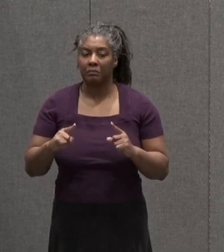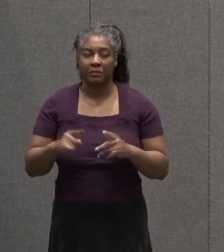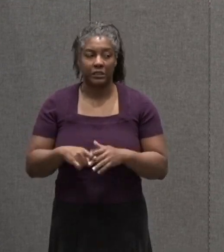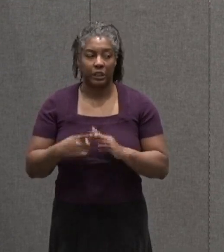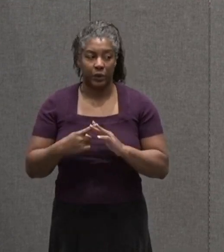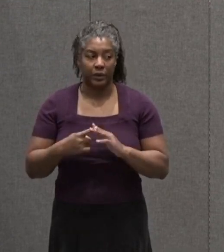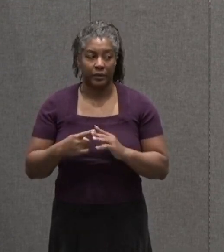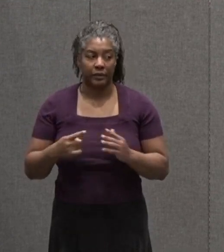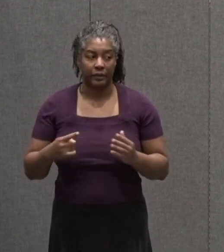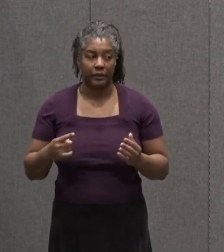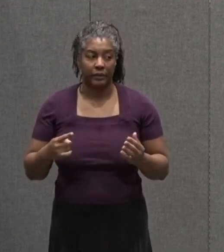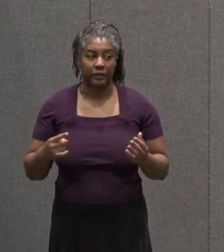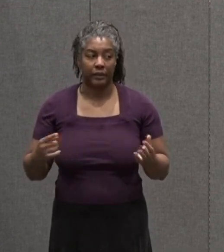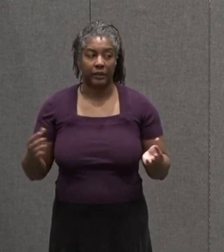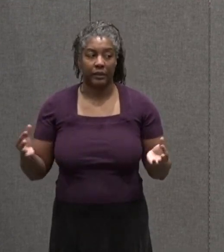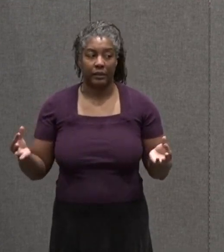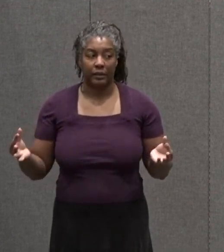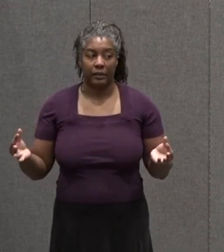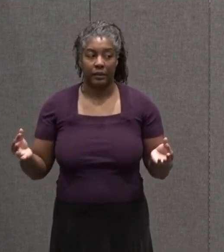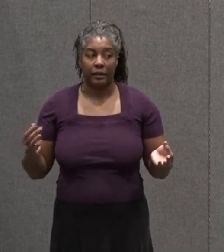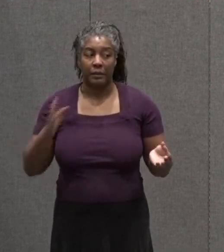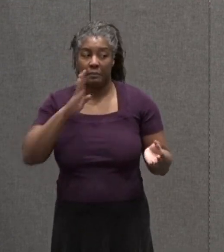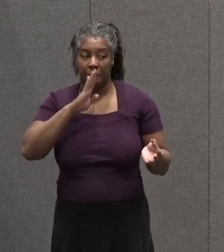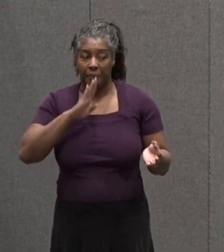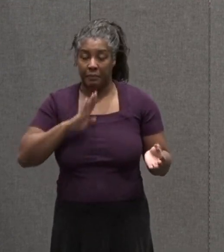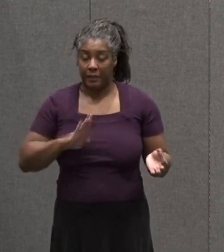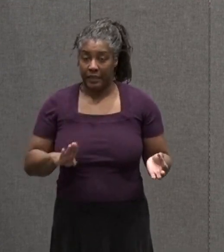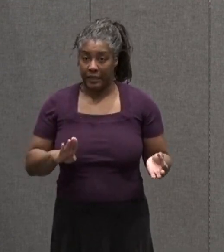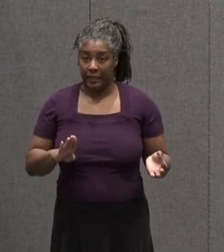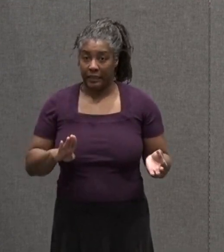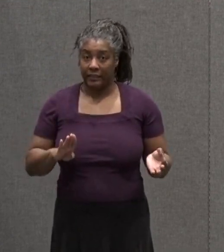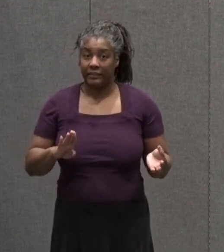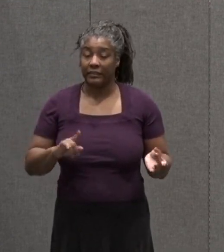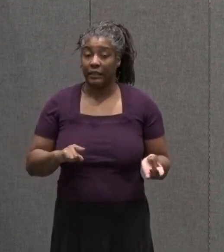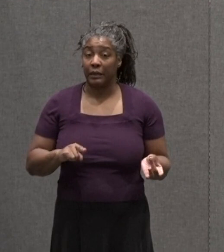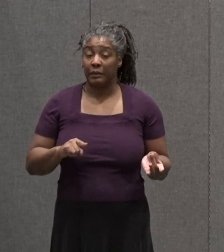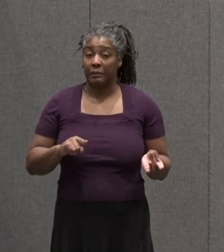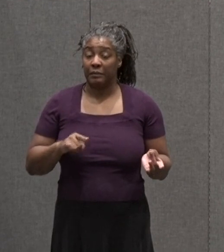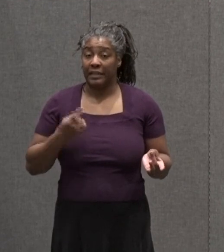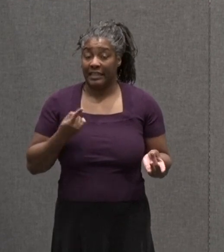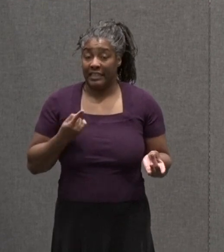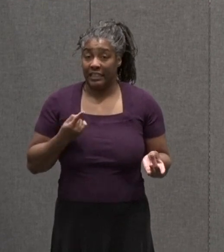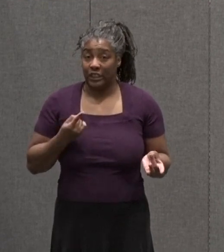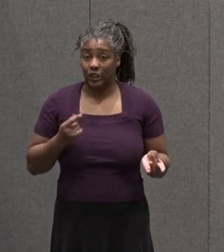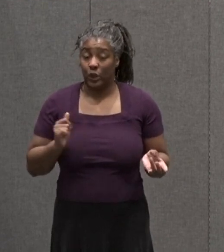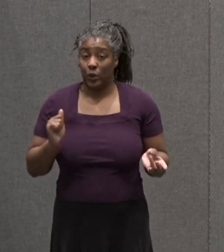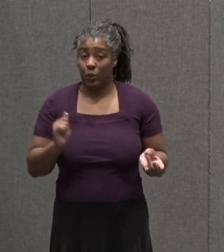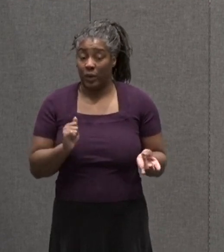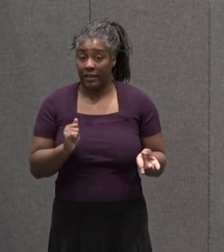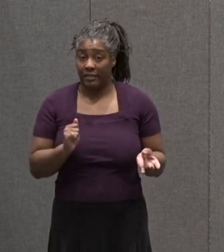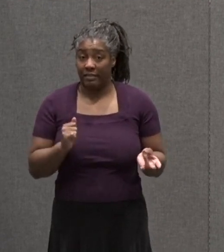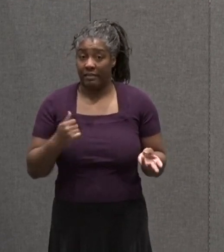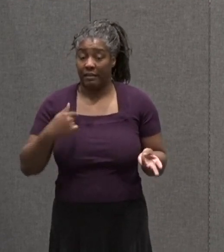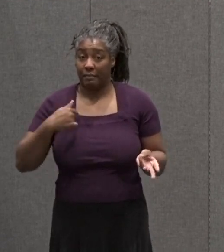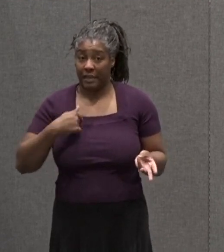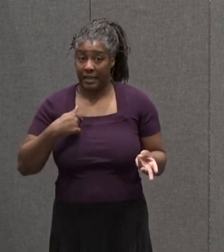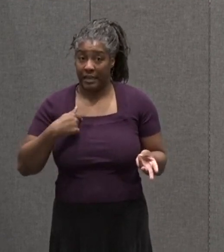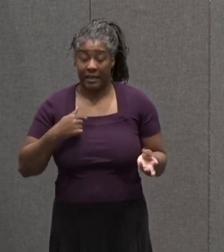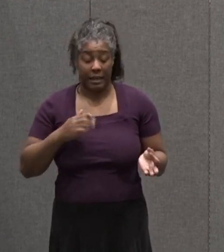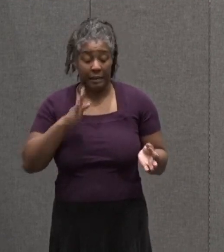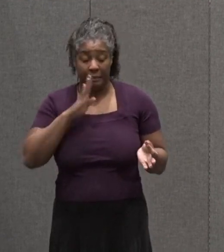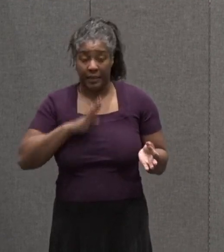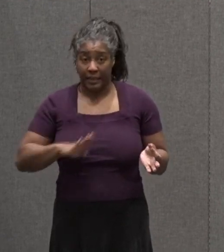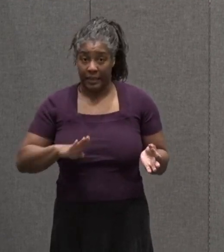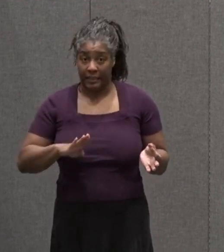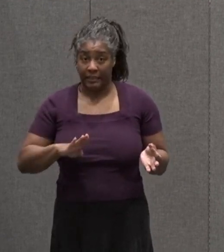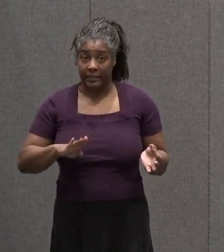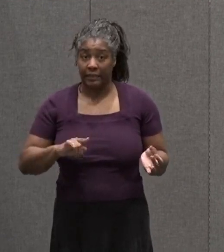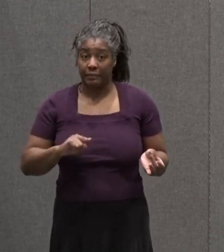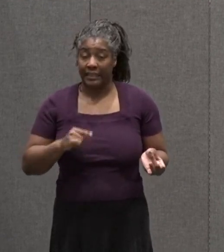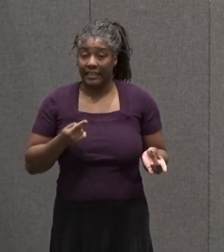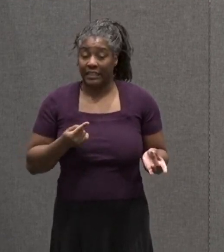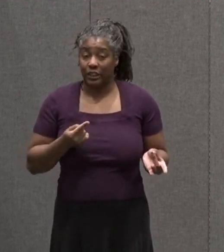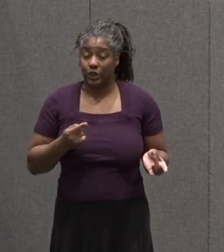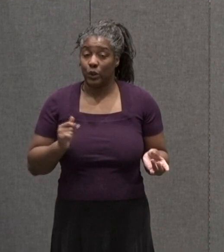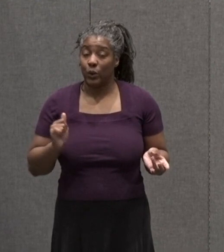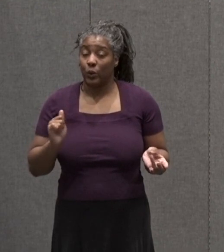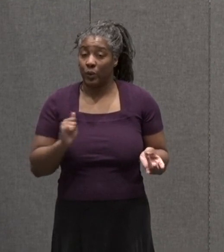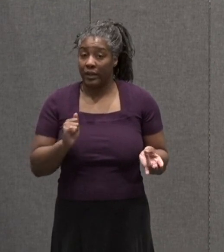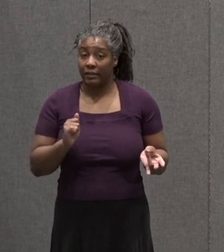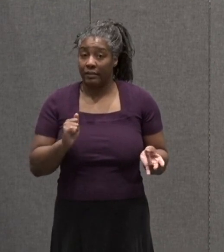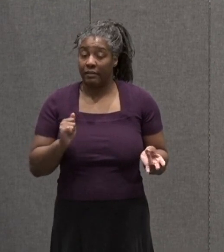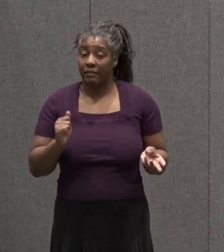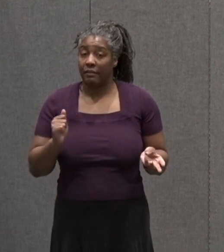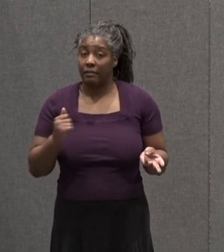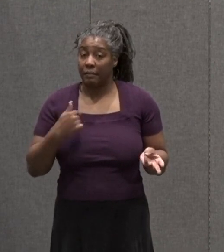Peace begins with me.